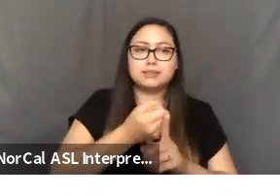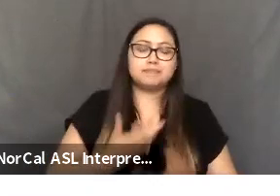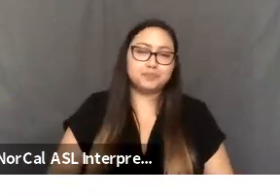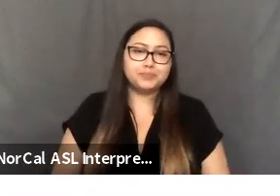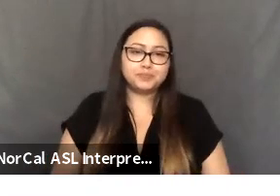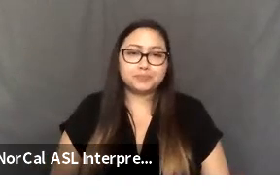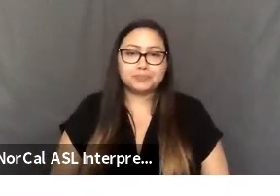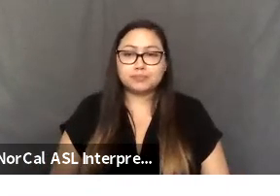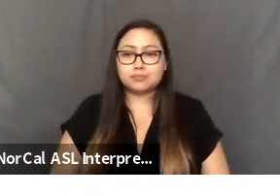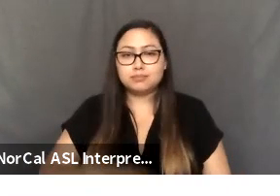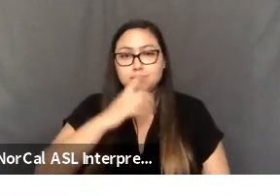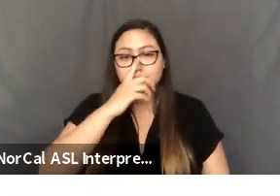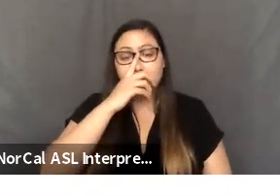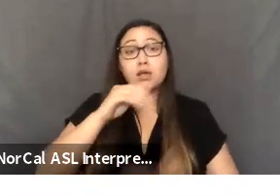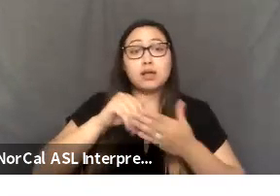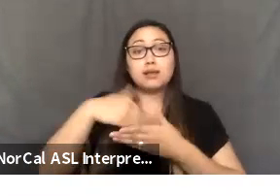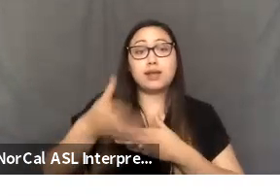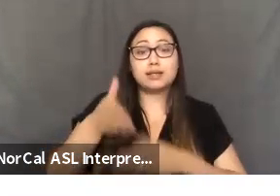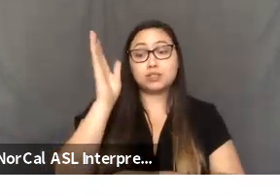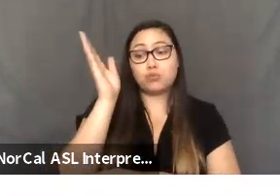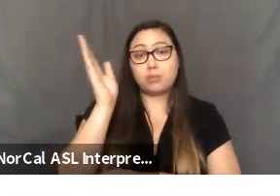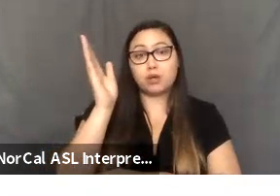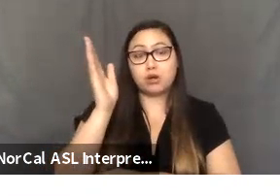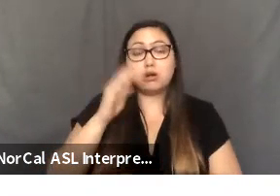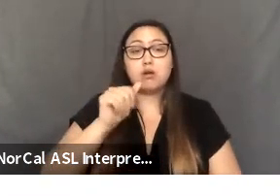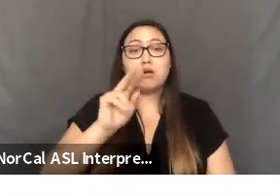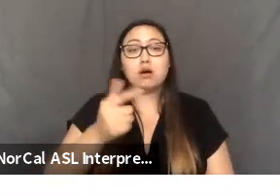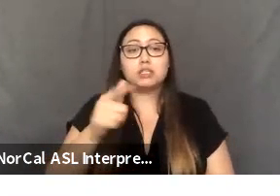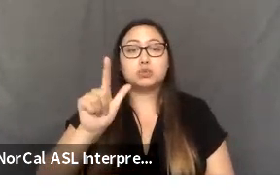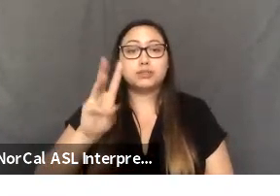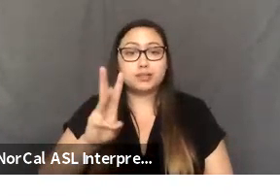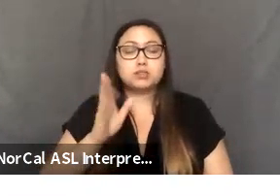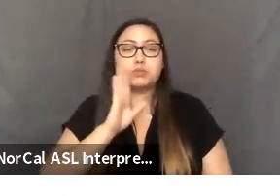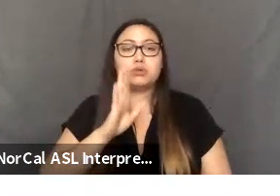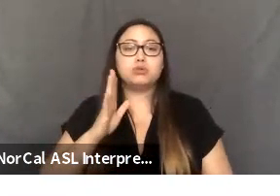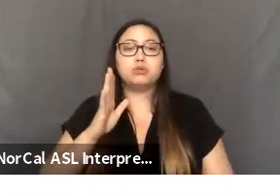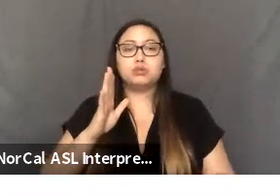On our next webinar on August 26th, we will be joined by the United States Department of Health